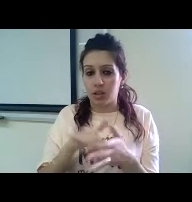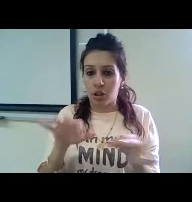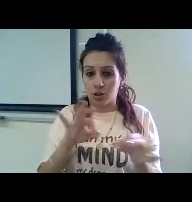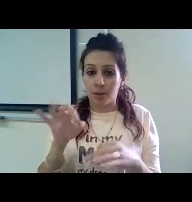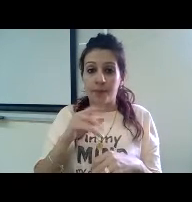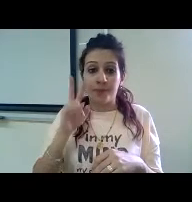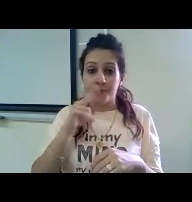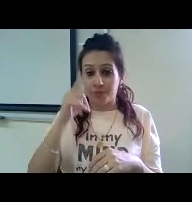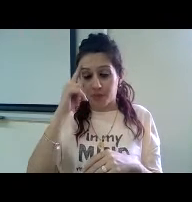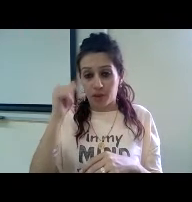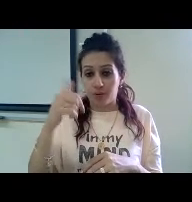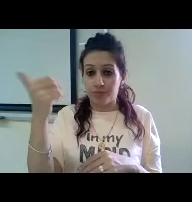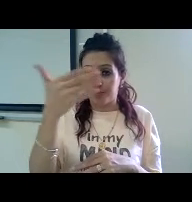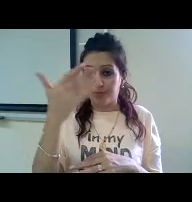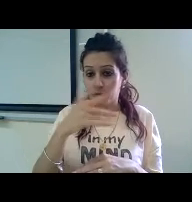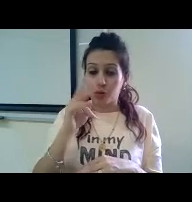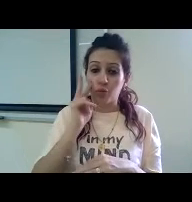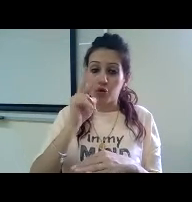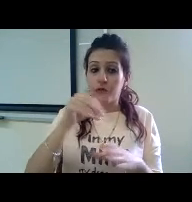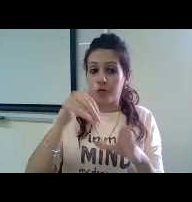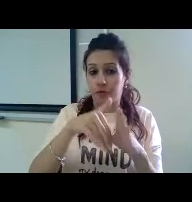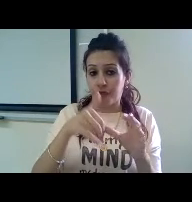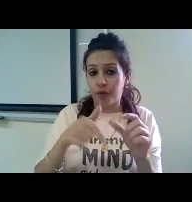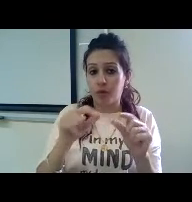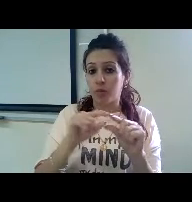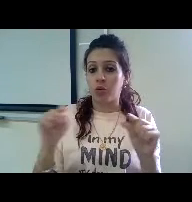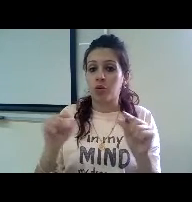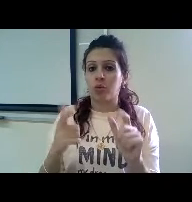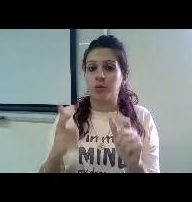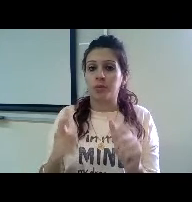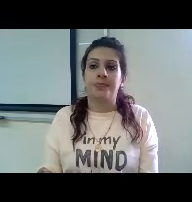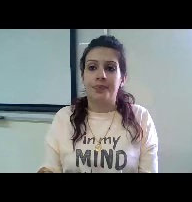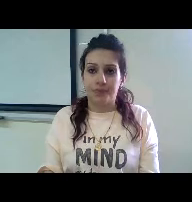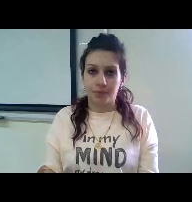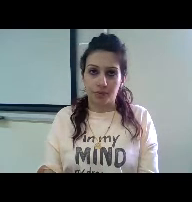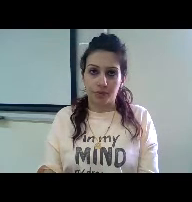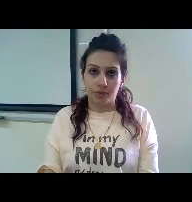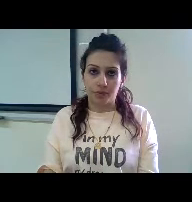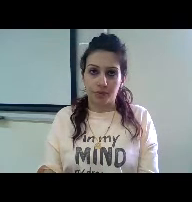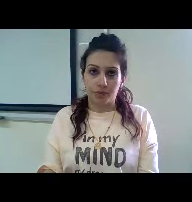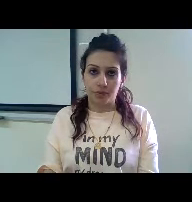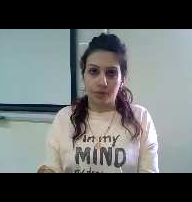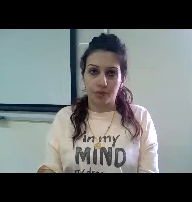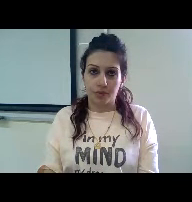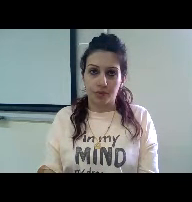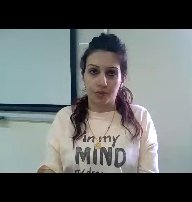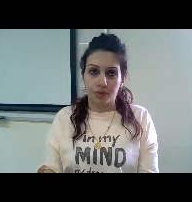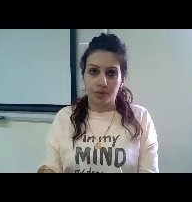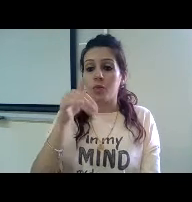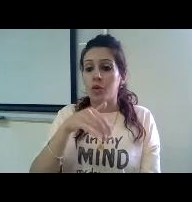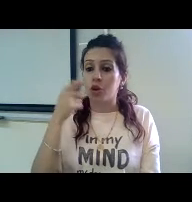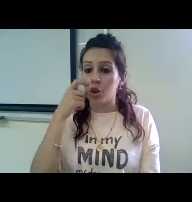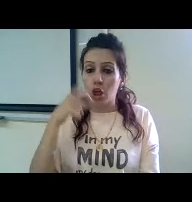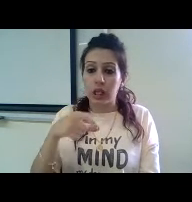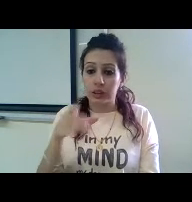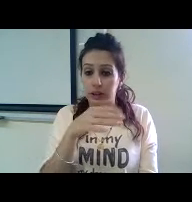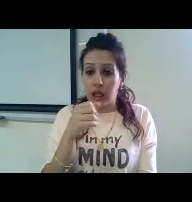following presentation, is important in determining the roles of all the stakeholders in the process